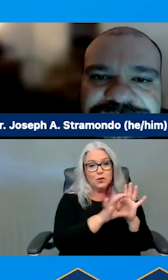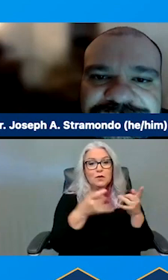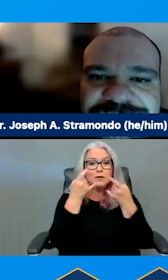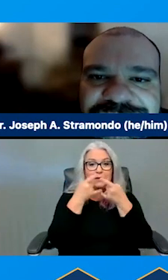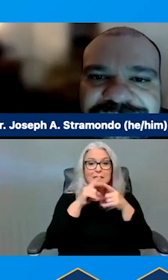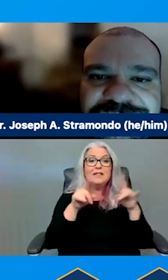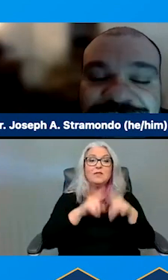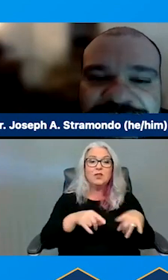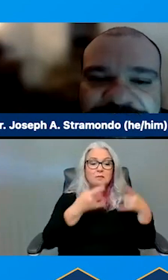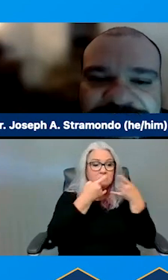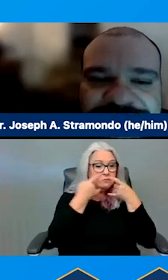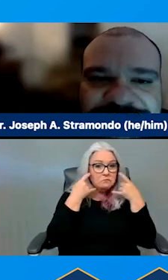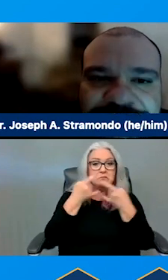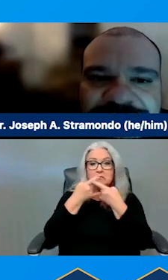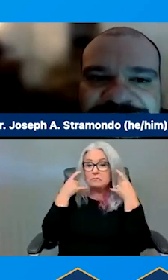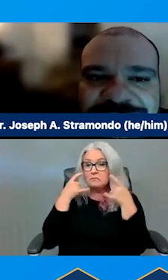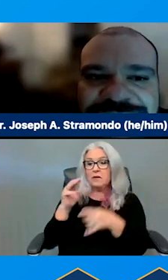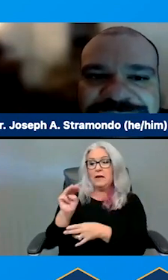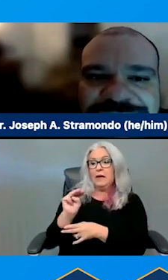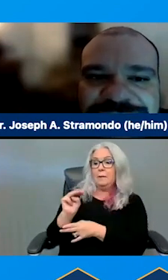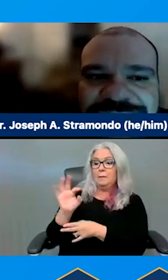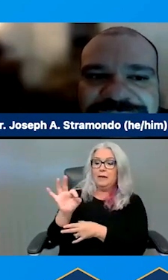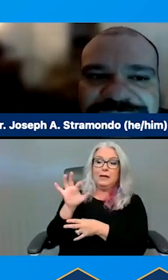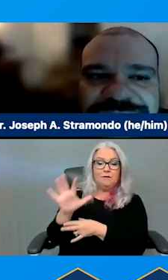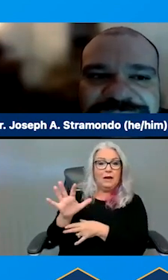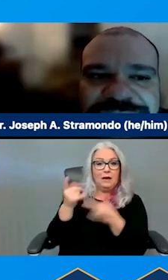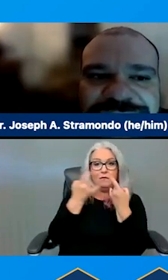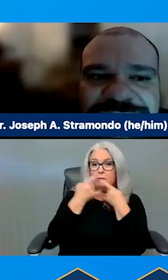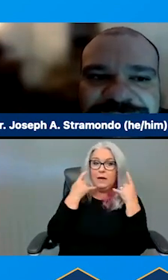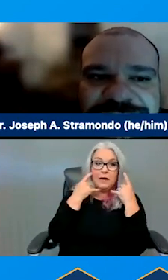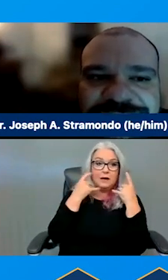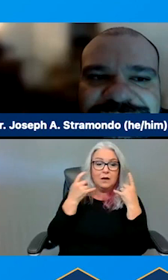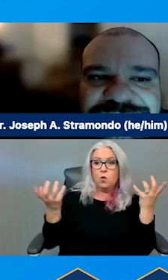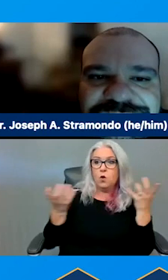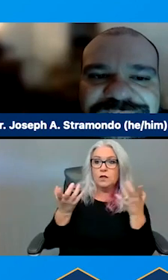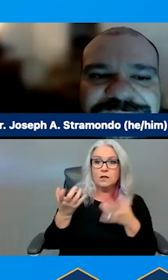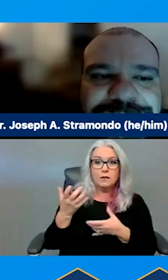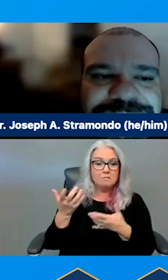like this of an N-95 mask. Right. What counts as your N95